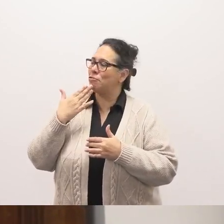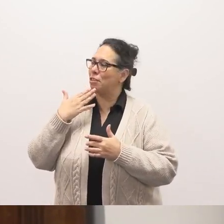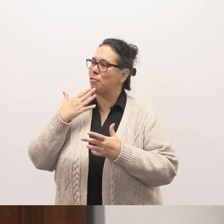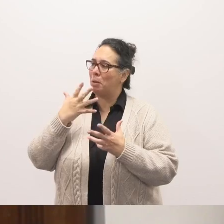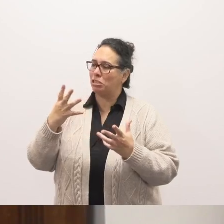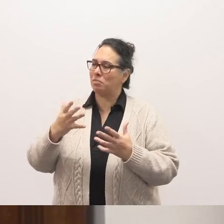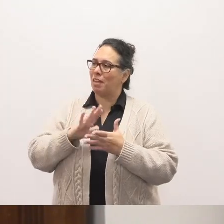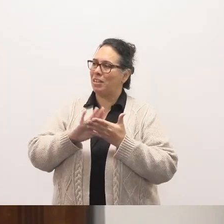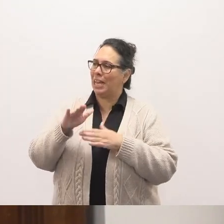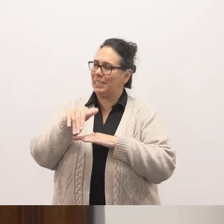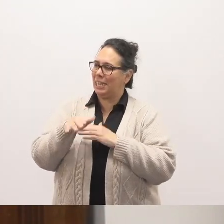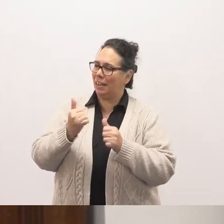Have a nice evening, everybody.